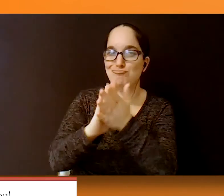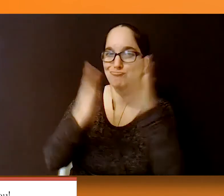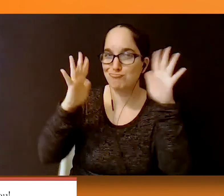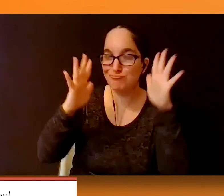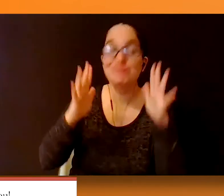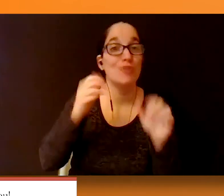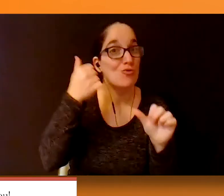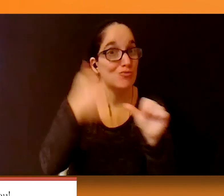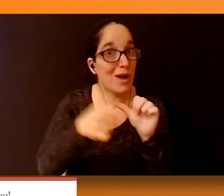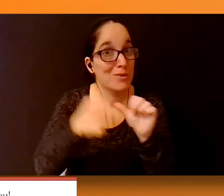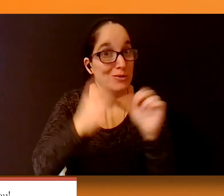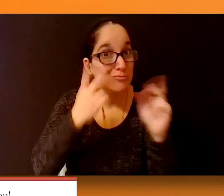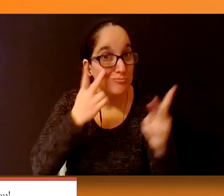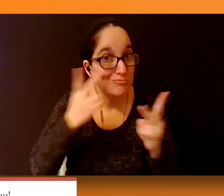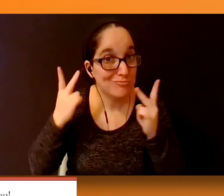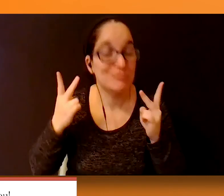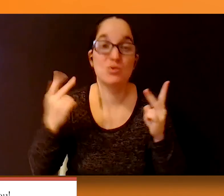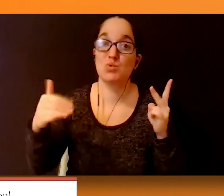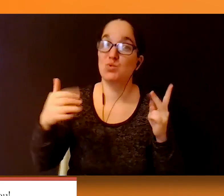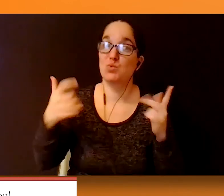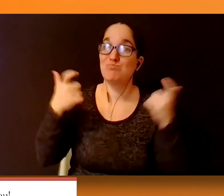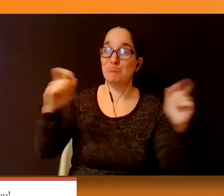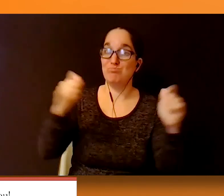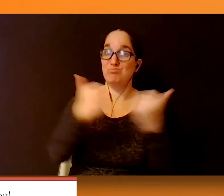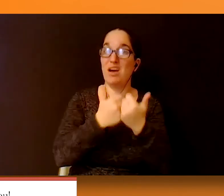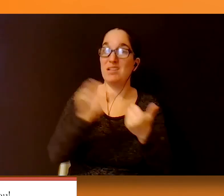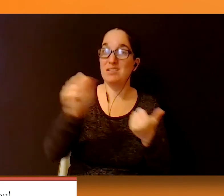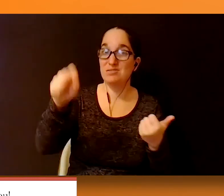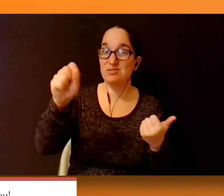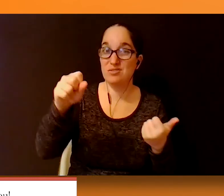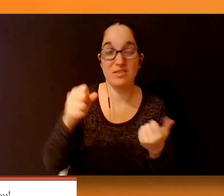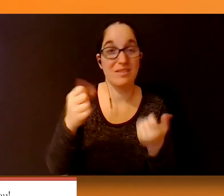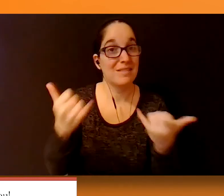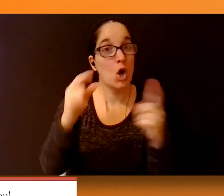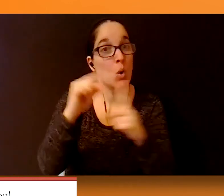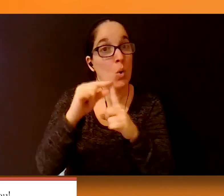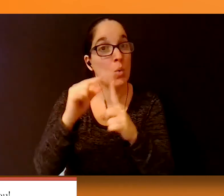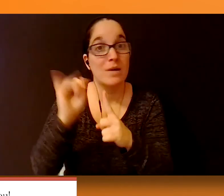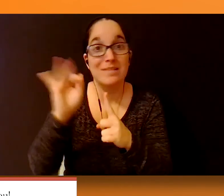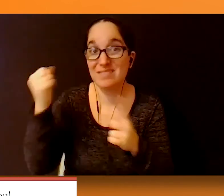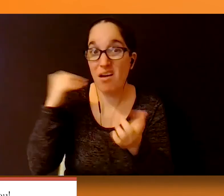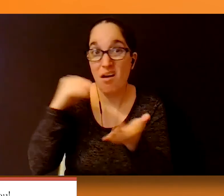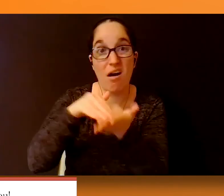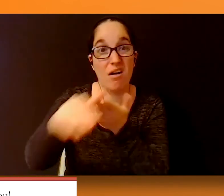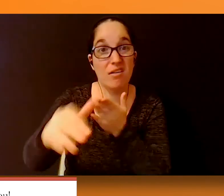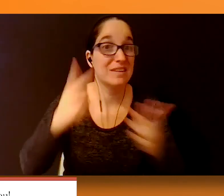Yes. Memory retention is a huge challenge. Like we said, these words are used infrequently